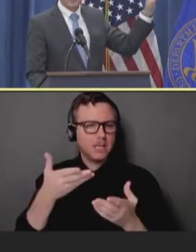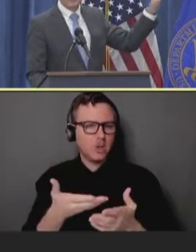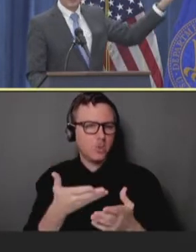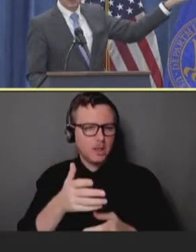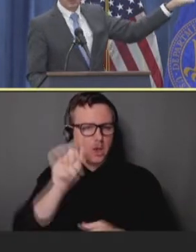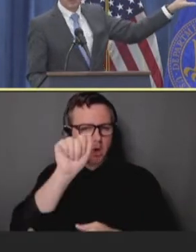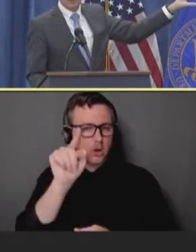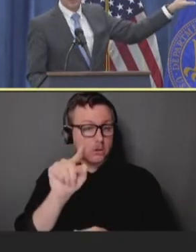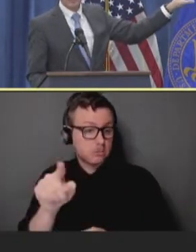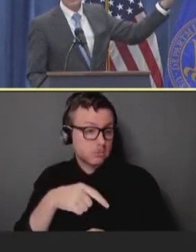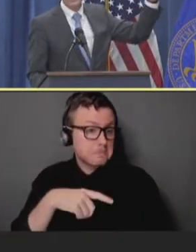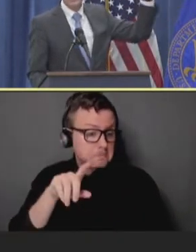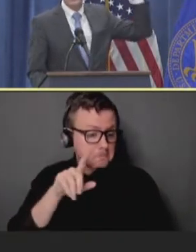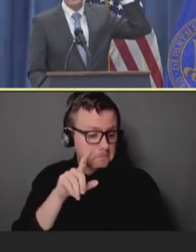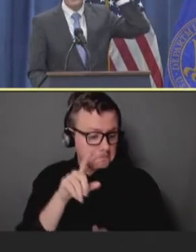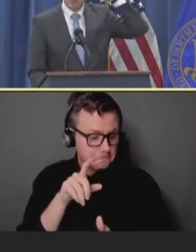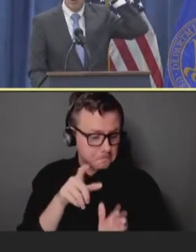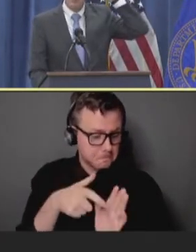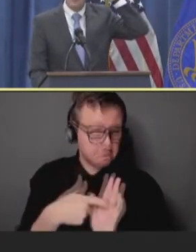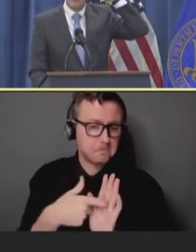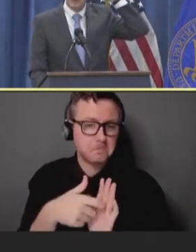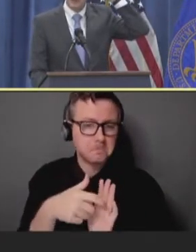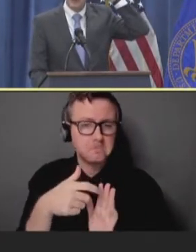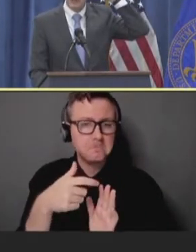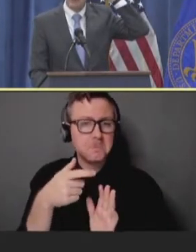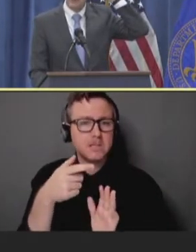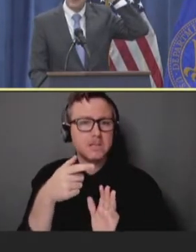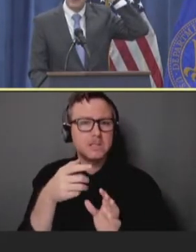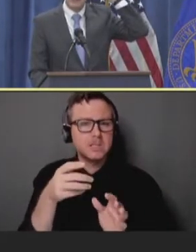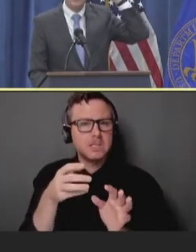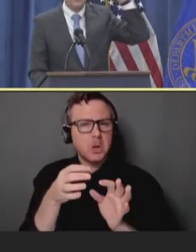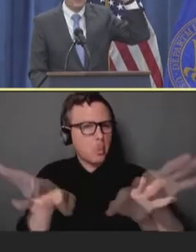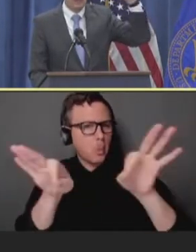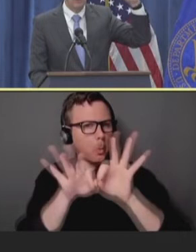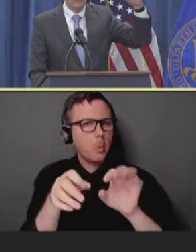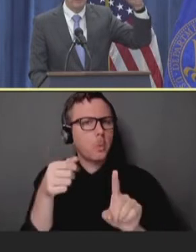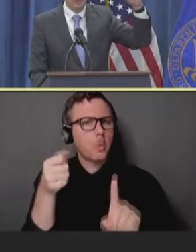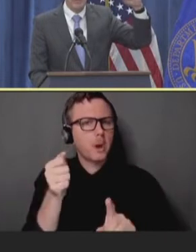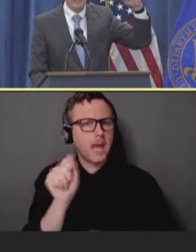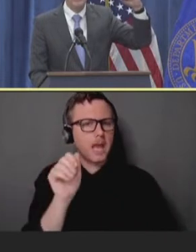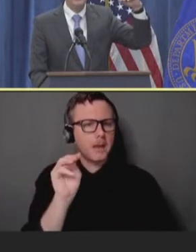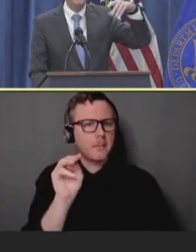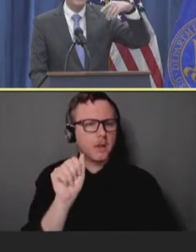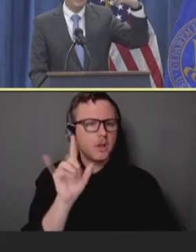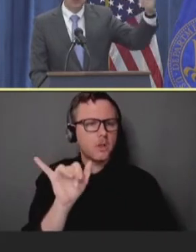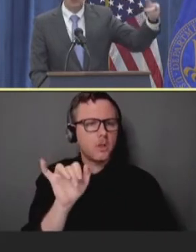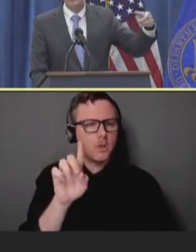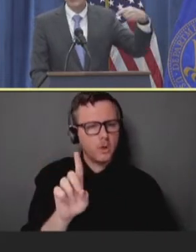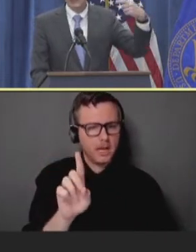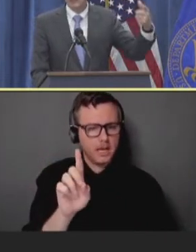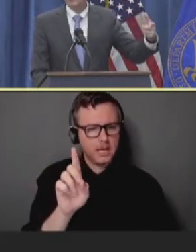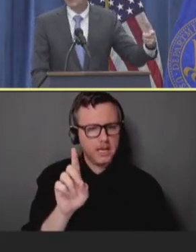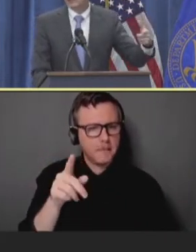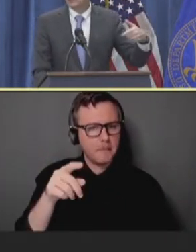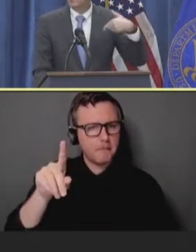As you know, the hallmark of Alzheimer's disease is amyloid plaques accumulating in the brain